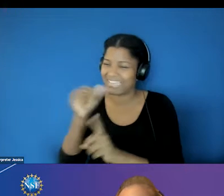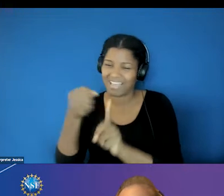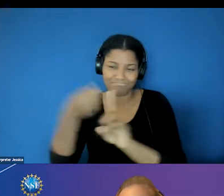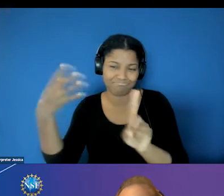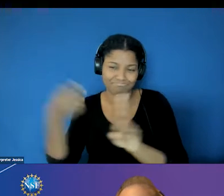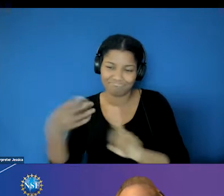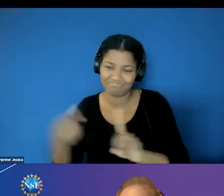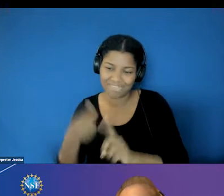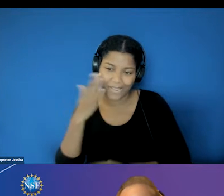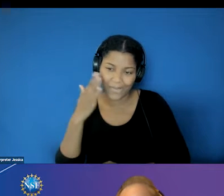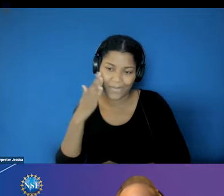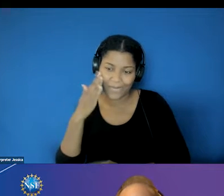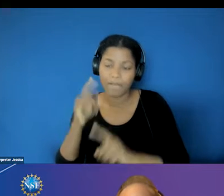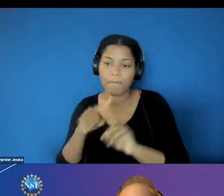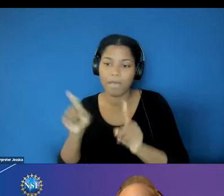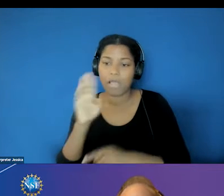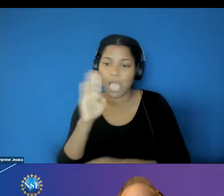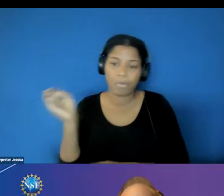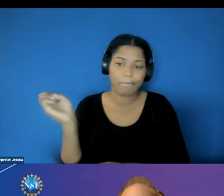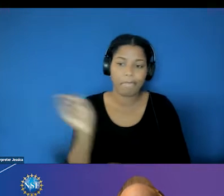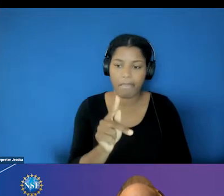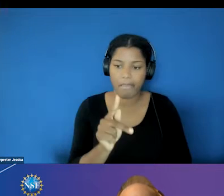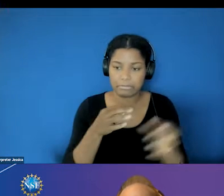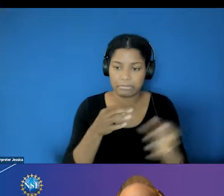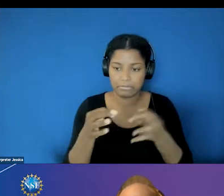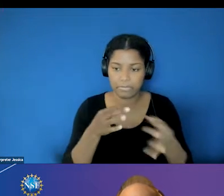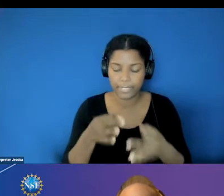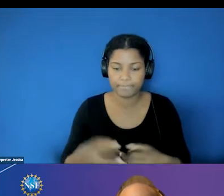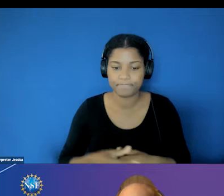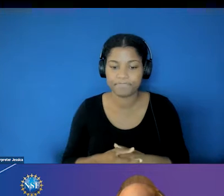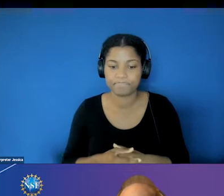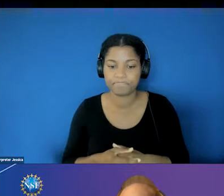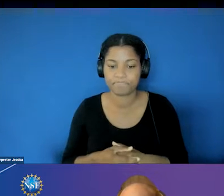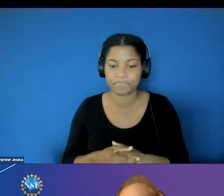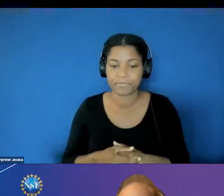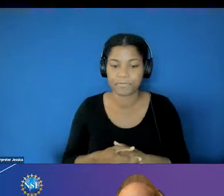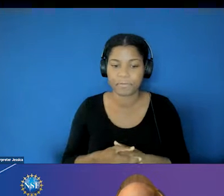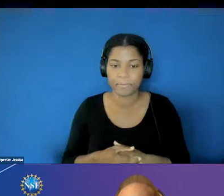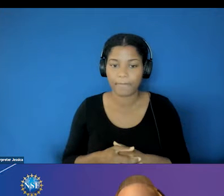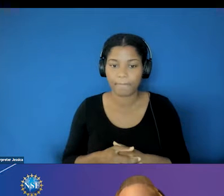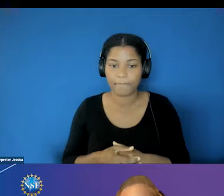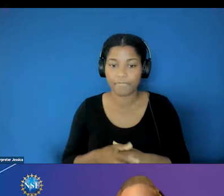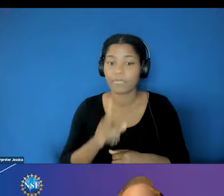but I'll come back to that in the next slide, but, be, comforted I hope,